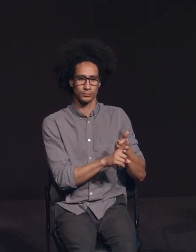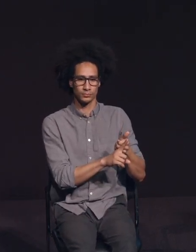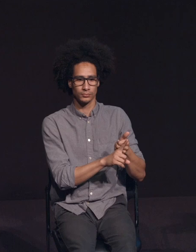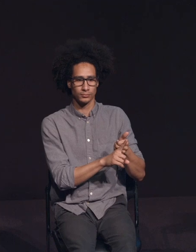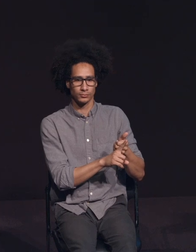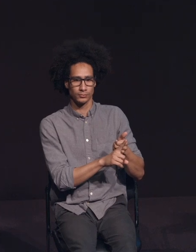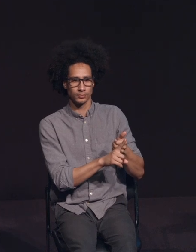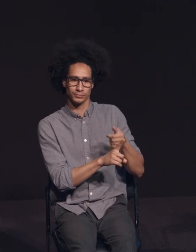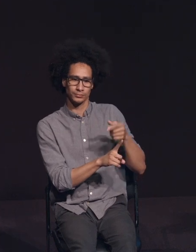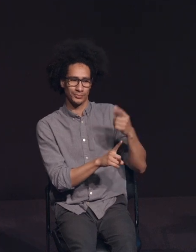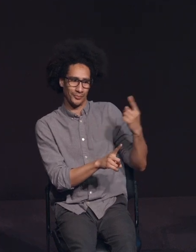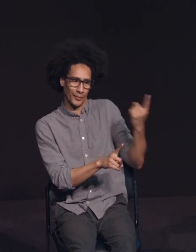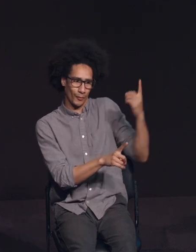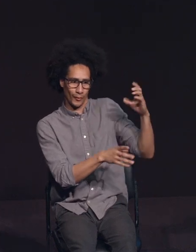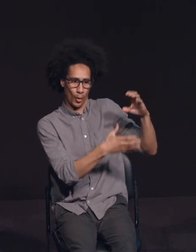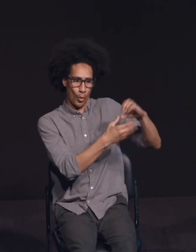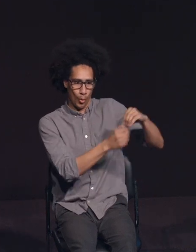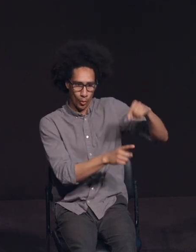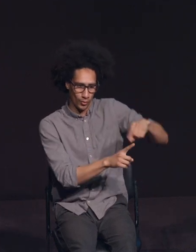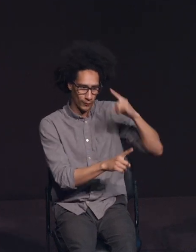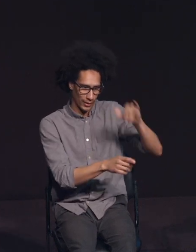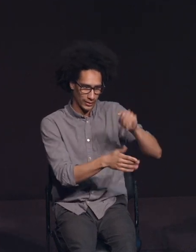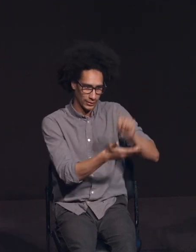him at the time, for inoculation against smallpox.